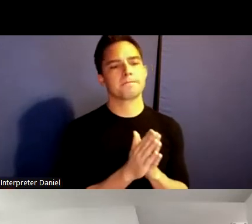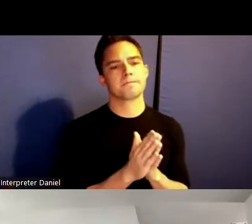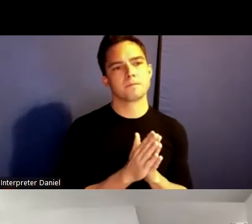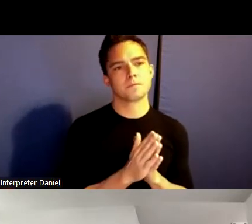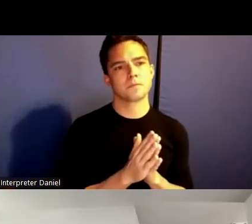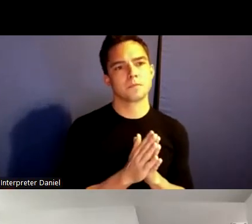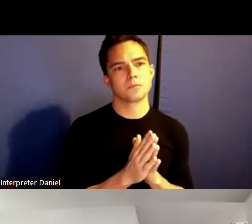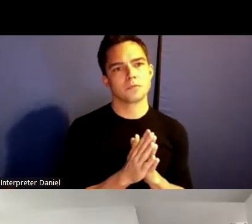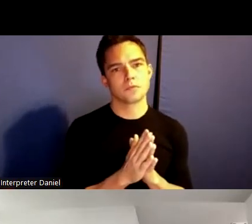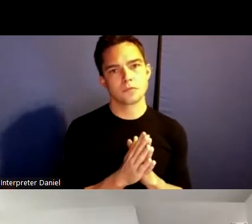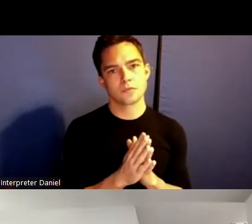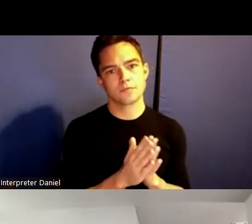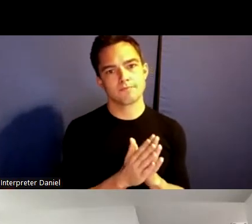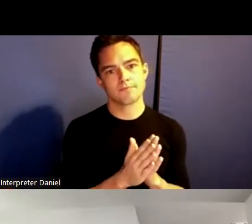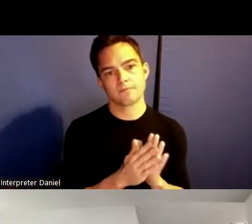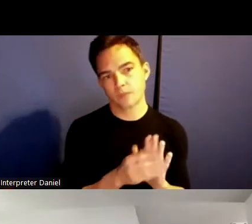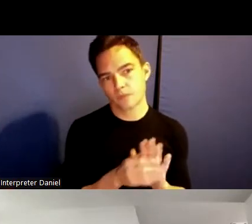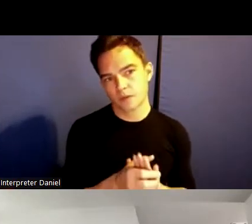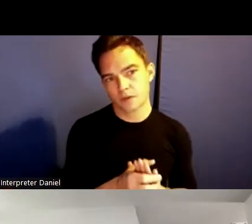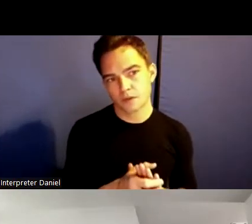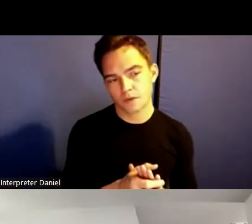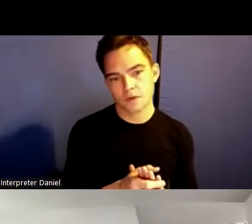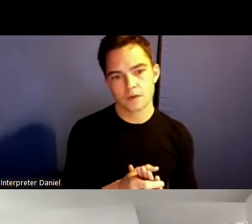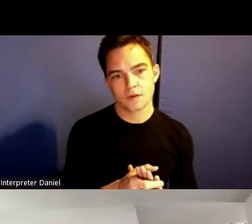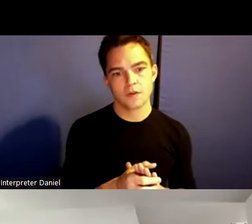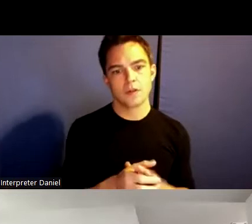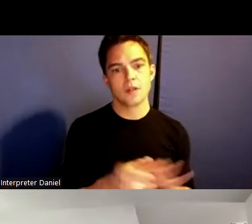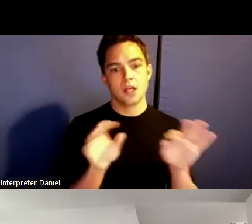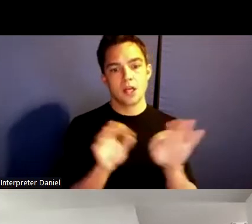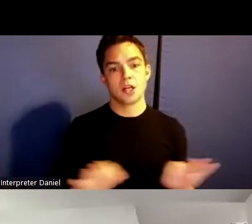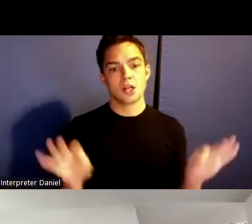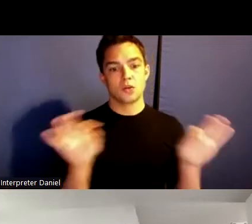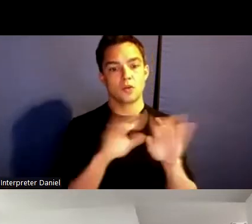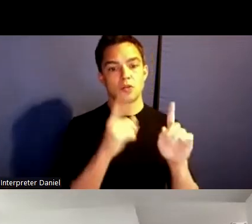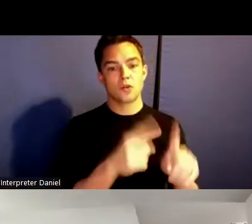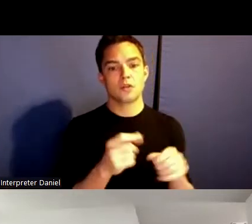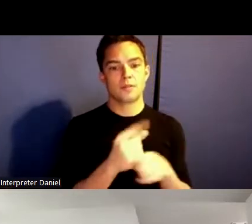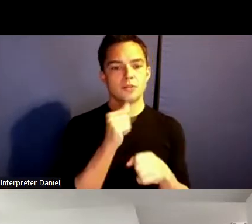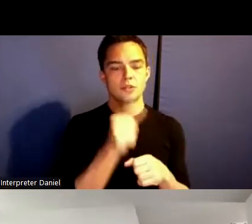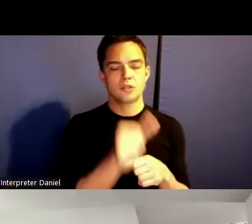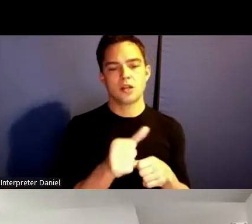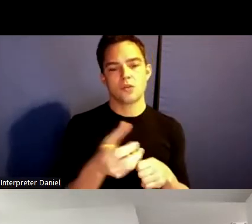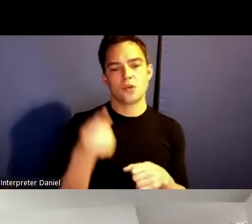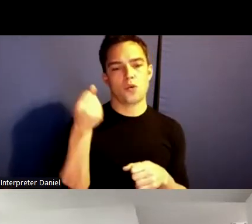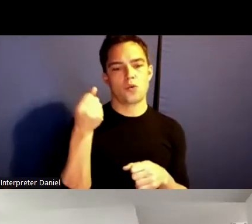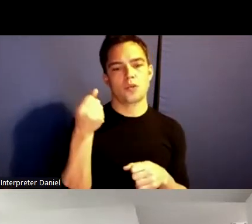Diane Coleman: Well, a critical goal for that day the other side to help ensure that the withholding and withdraw of life's a day treatment is